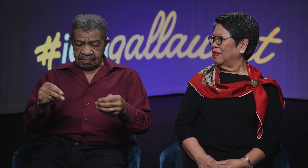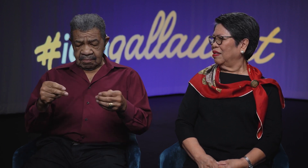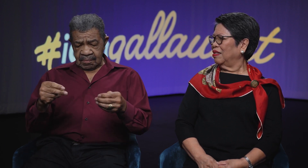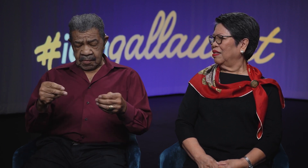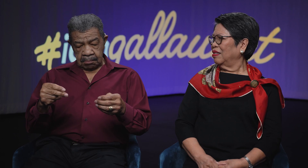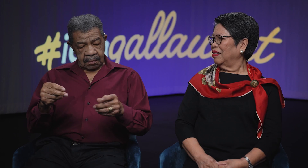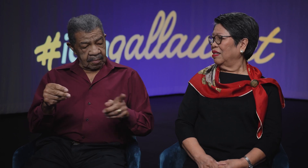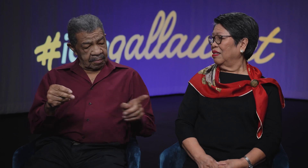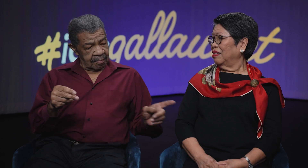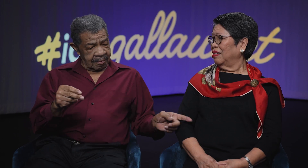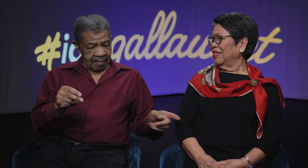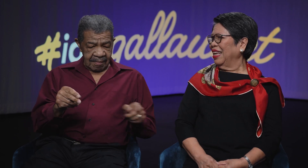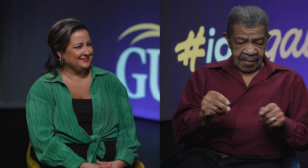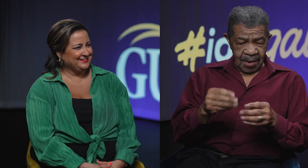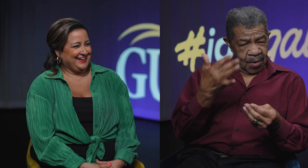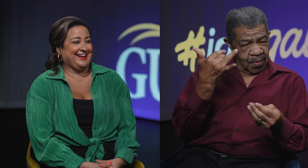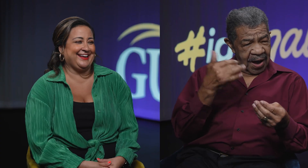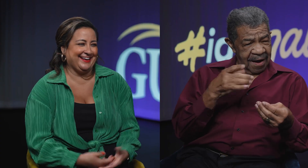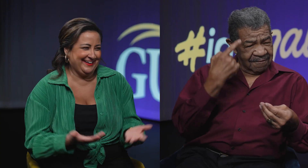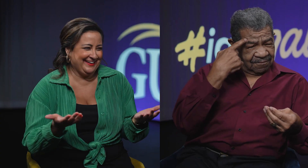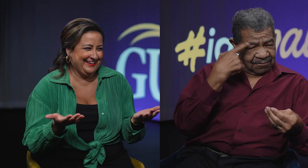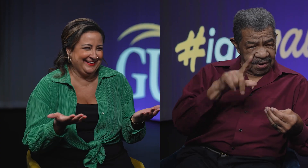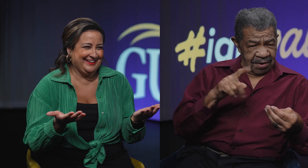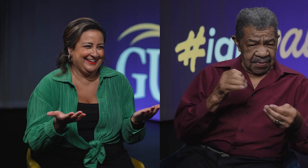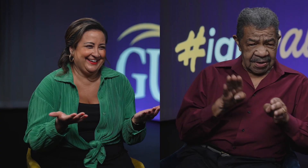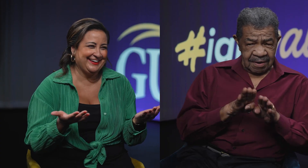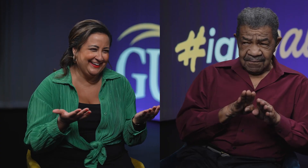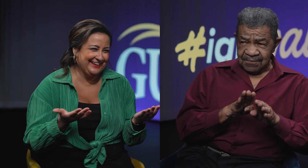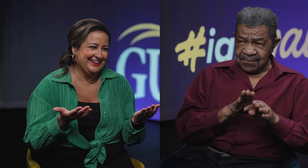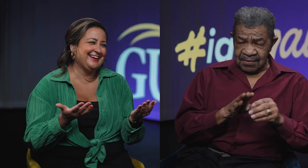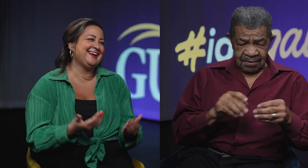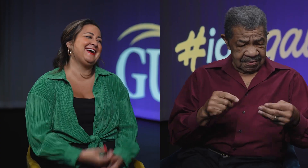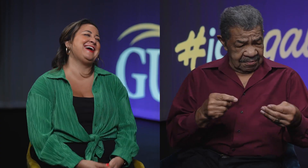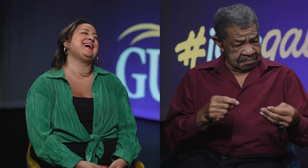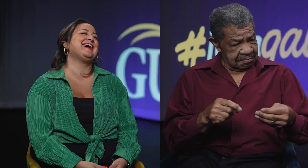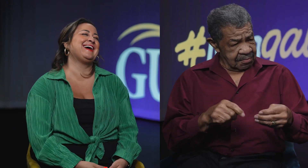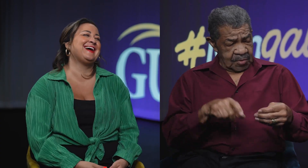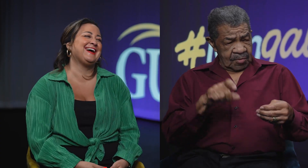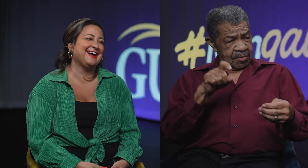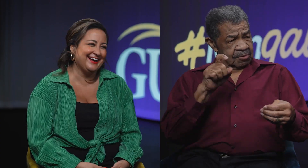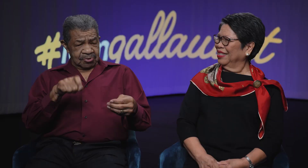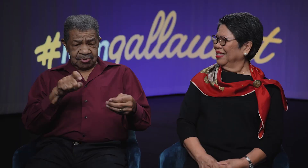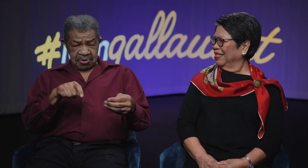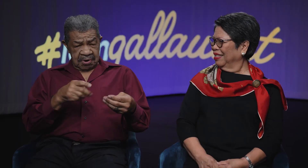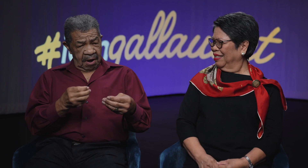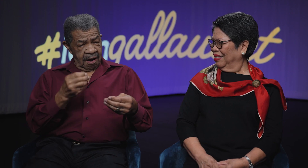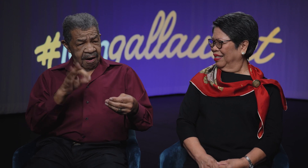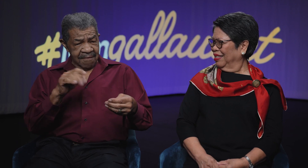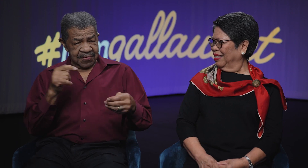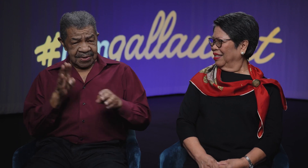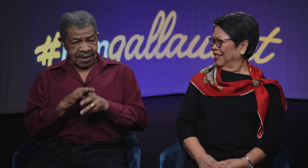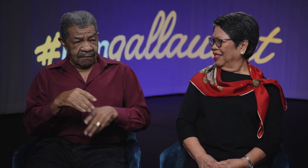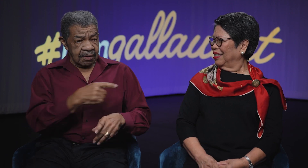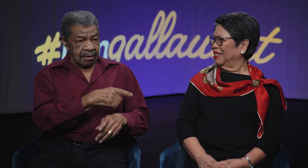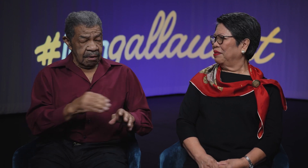I asked her why it said “for the deaf”? It should say “of the deaf”.